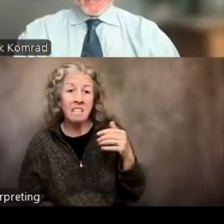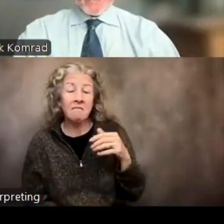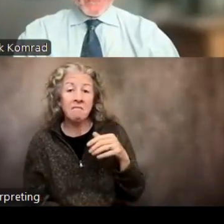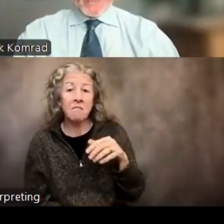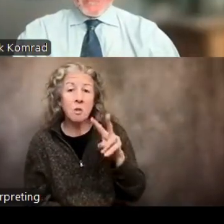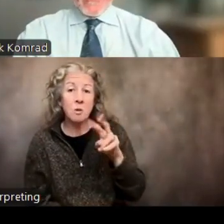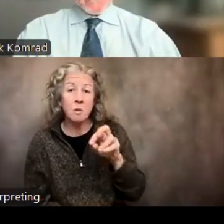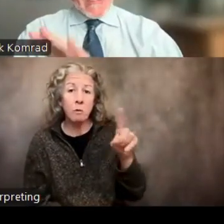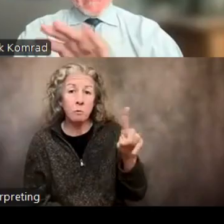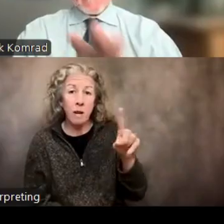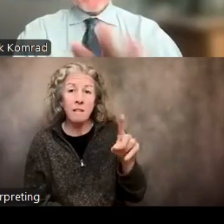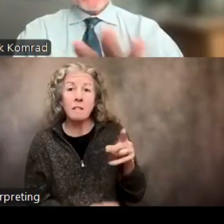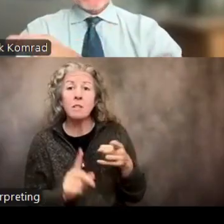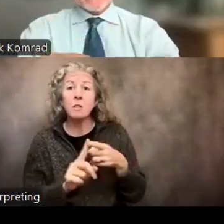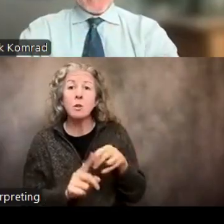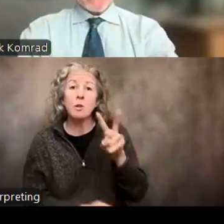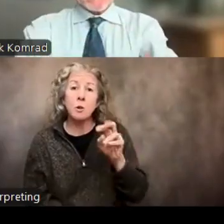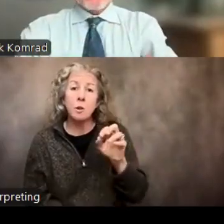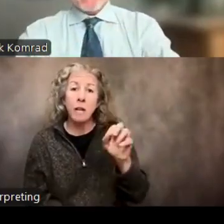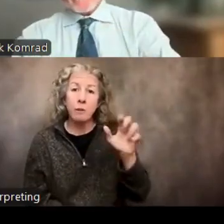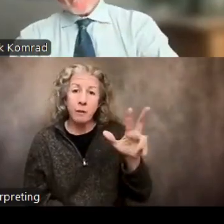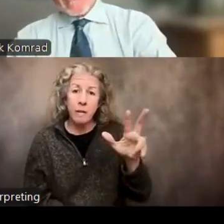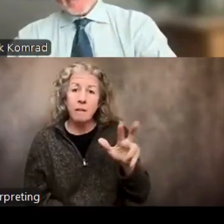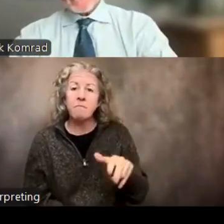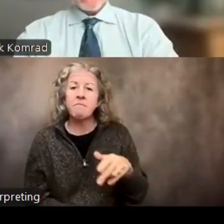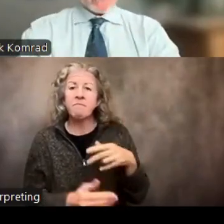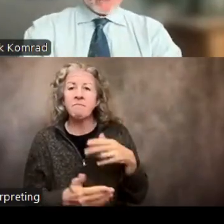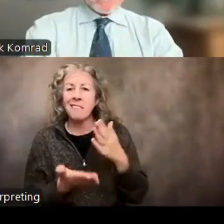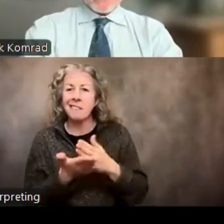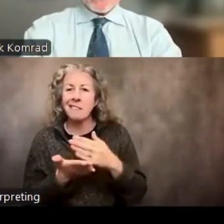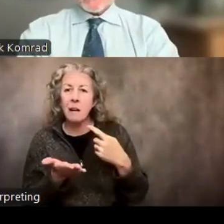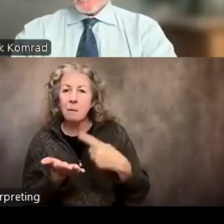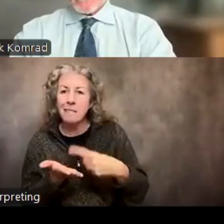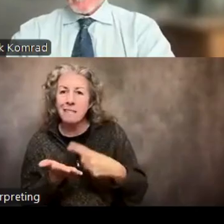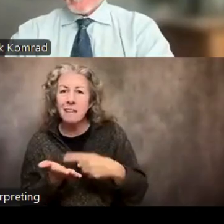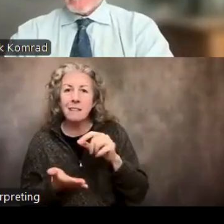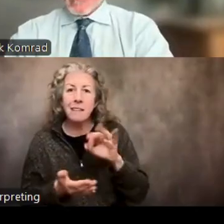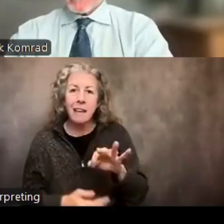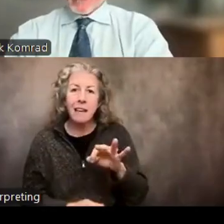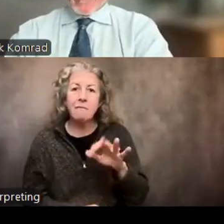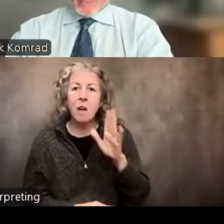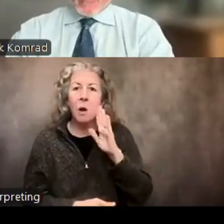three, they got out of the discussion of whether a condition is terminal or terminal non terminal, with